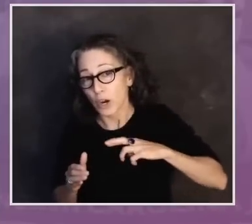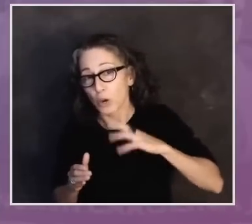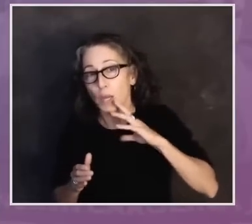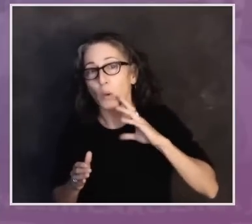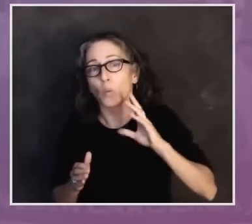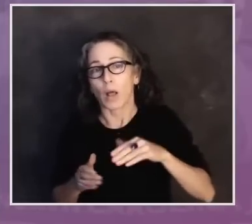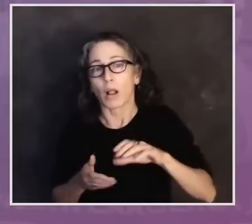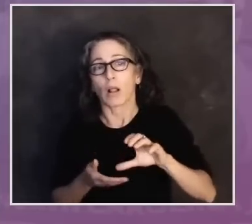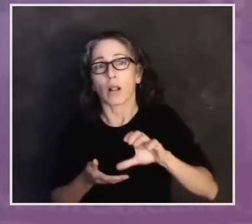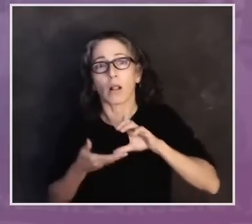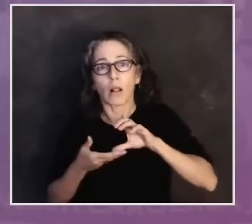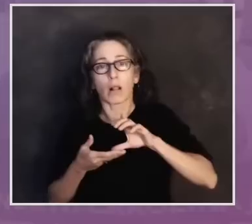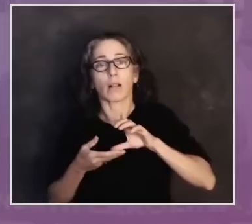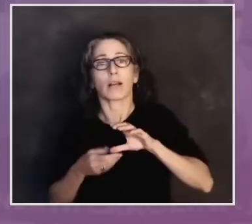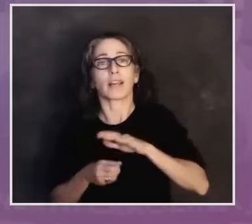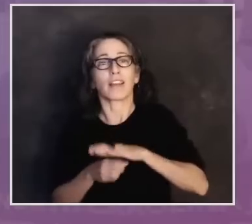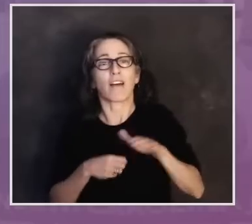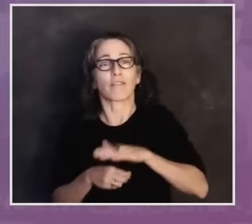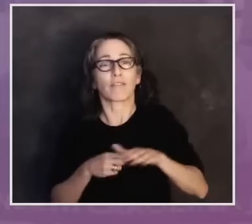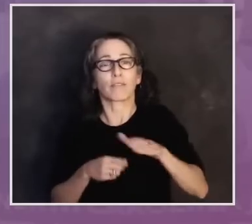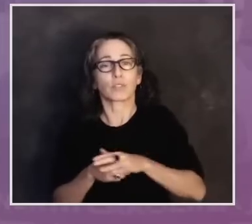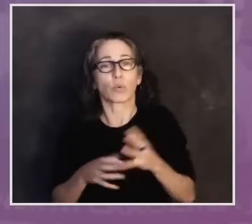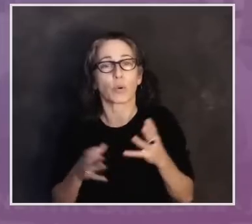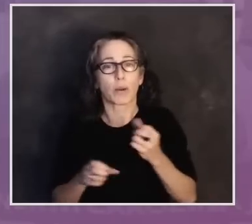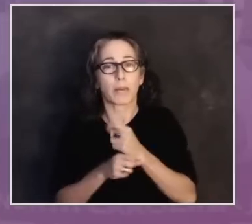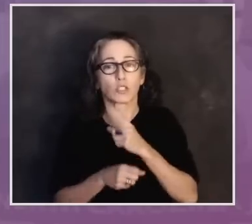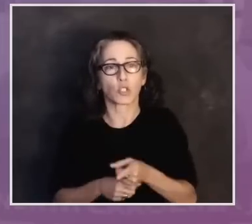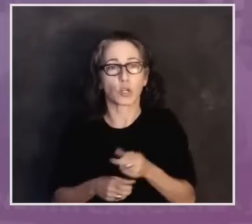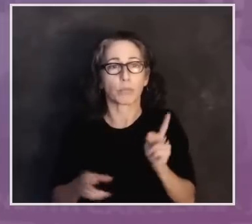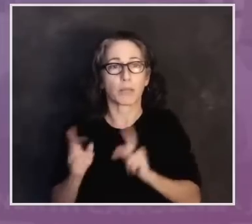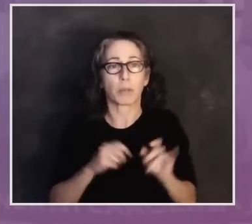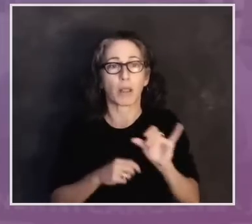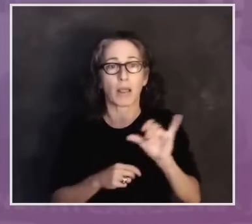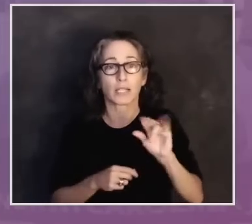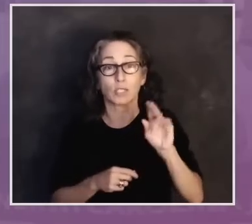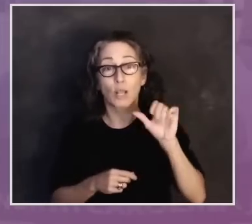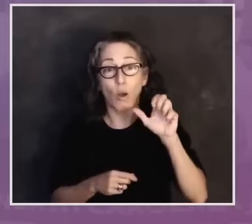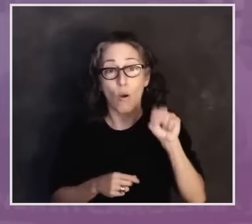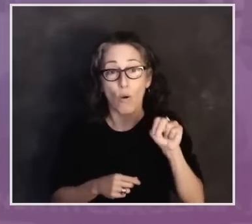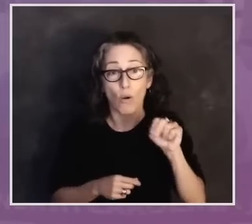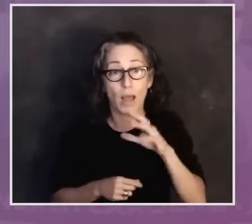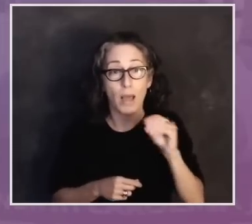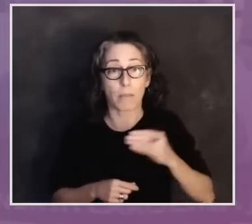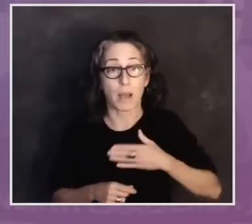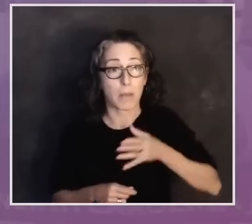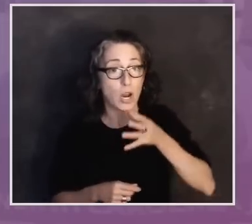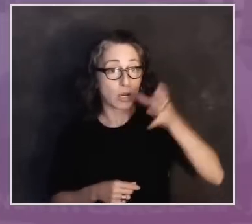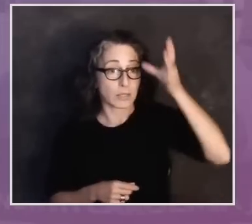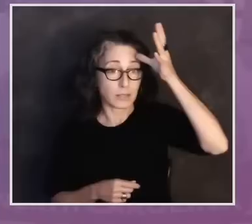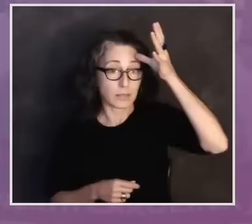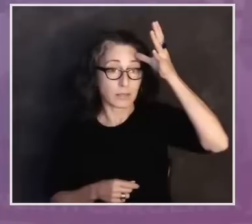RETIREMENT PAYS OFF AFTER YEARS OF HARD WORK. SO MY HOPE IS THROUGH THIS ELECTION WE WILL BE ABLE TO